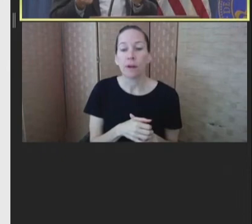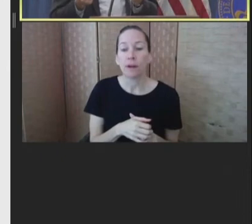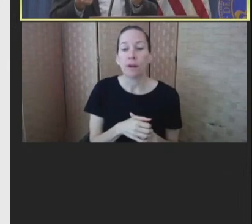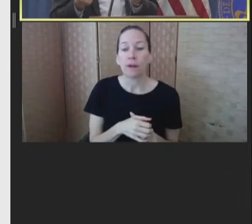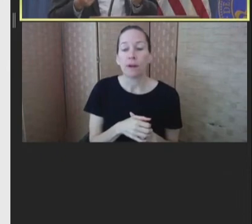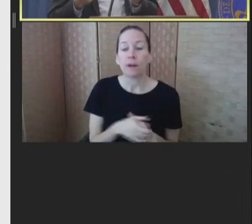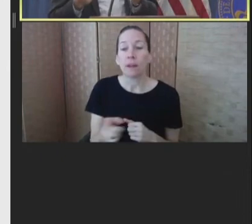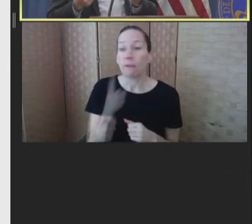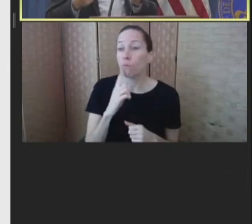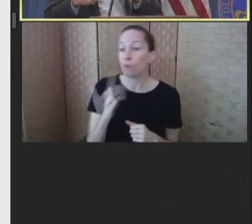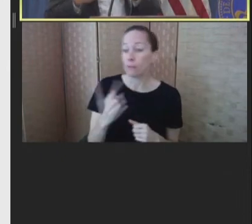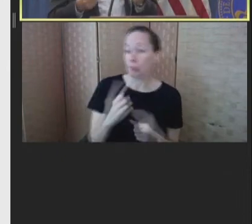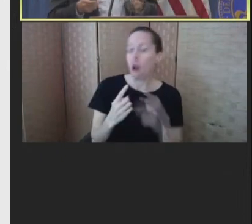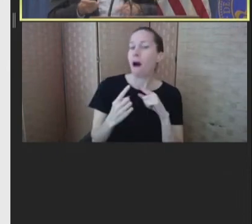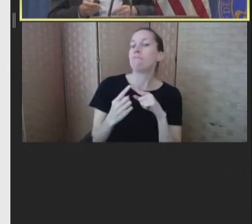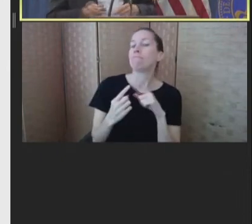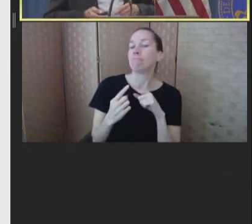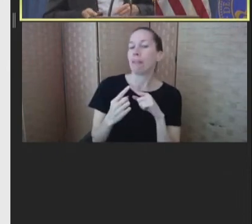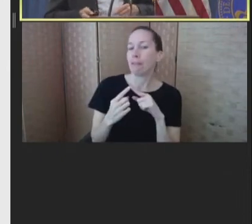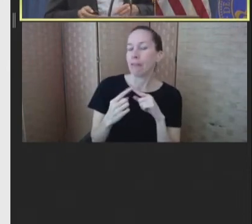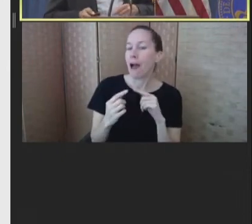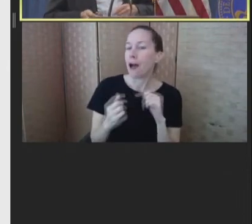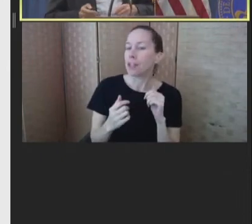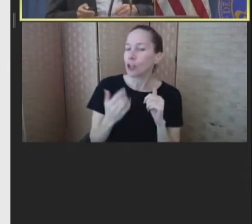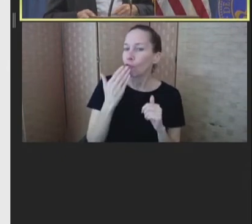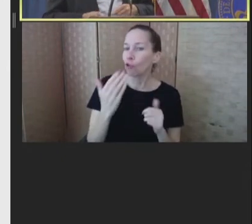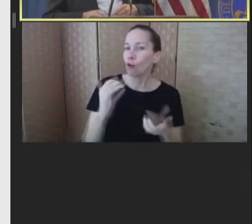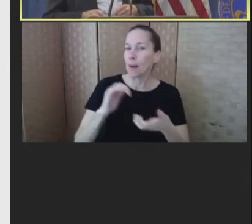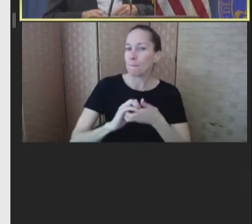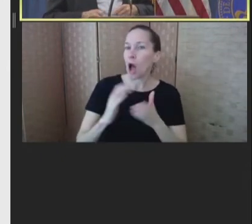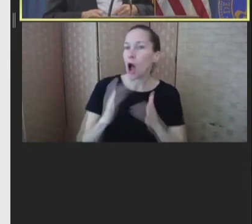champions of vaccine messaging, and actually offering vaccines themselves by way of access.